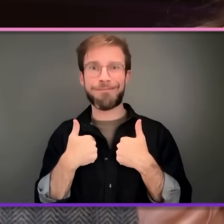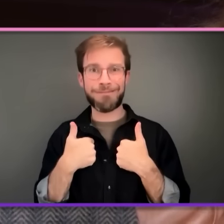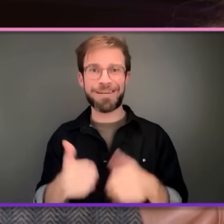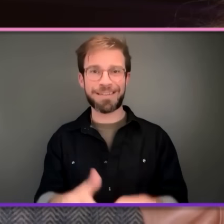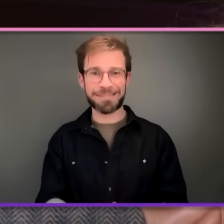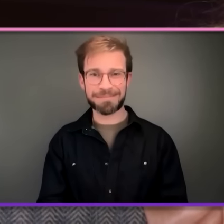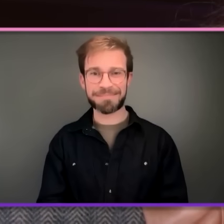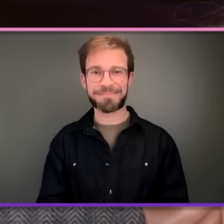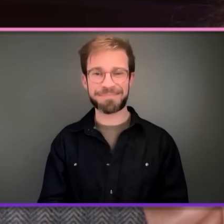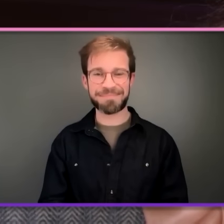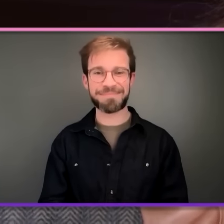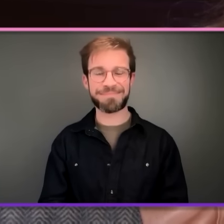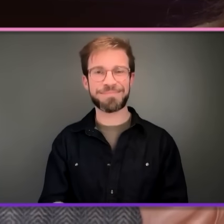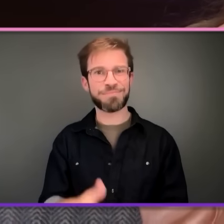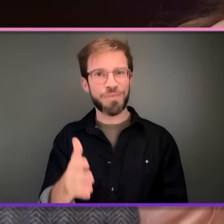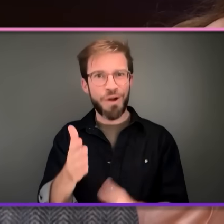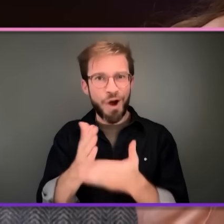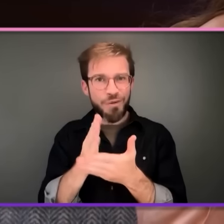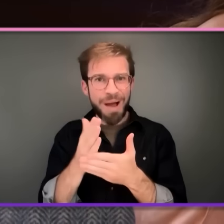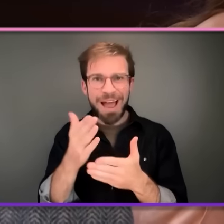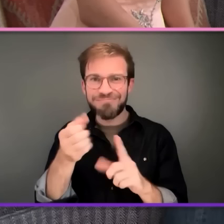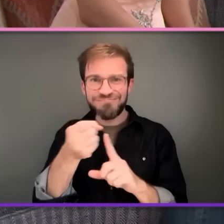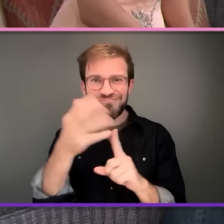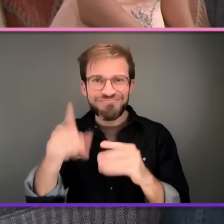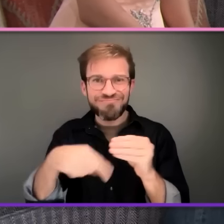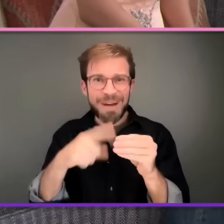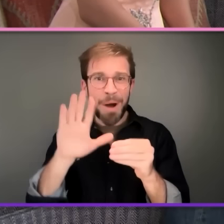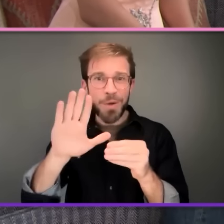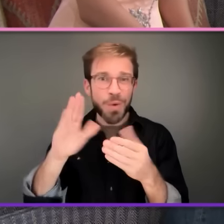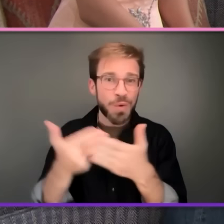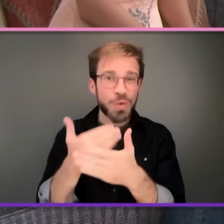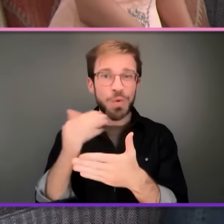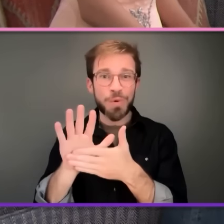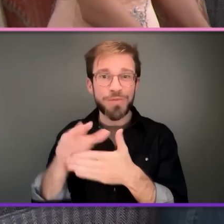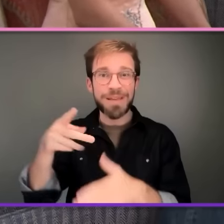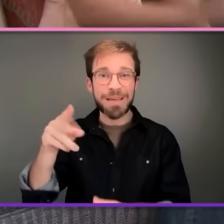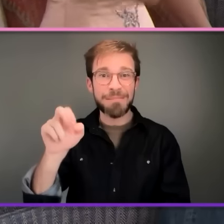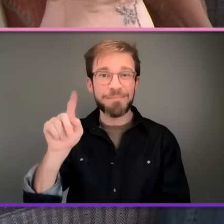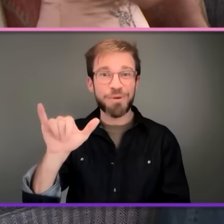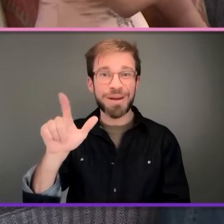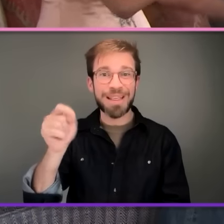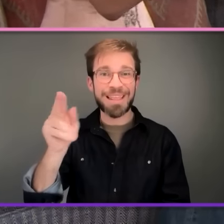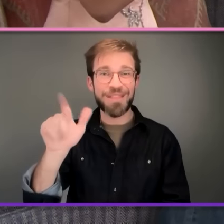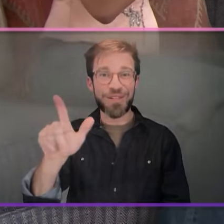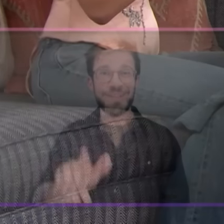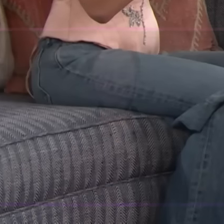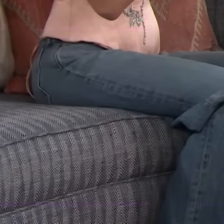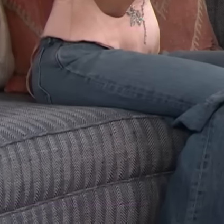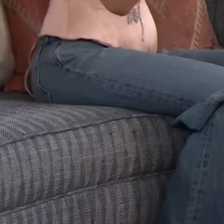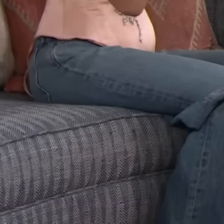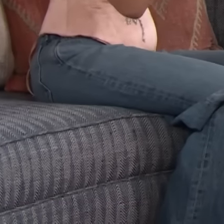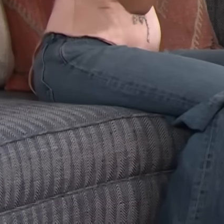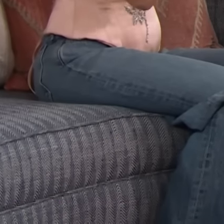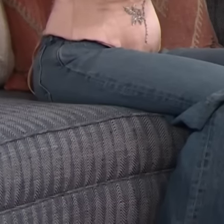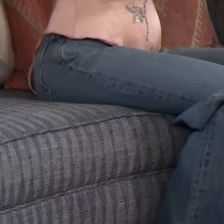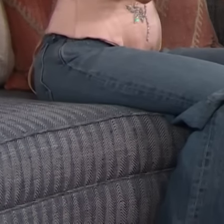Hi. So good to see you finally in-person! Good to see you as well, yes! I'm, we should mention also joining us